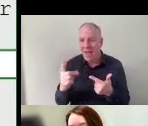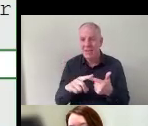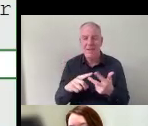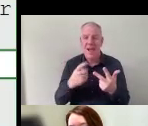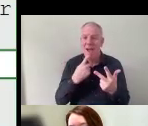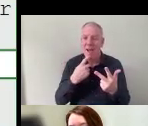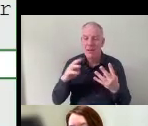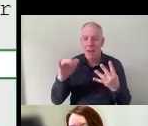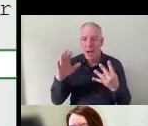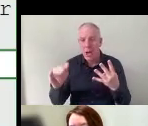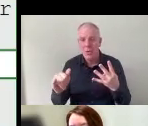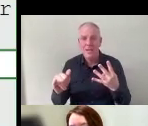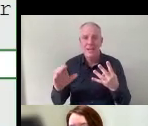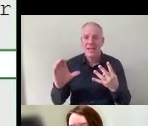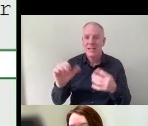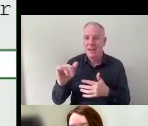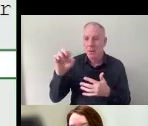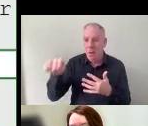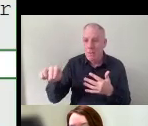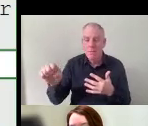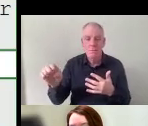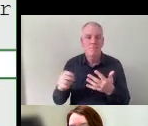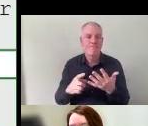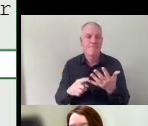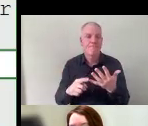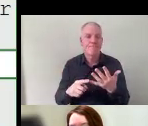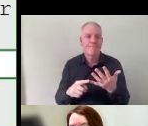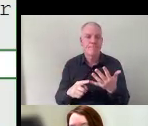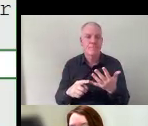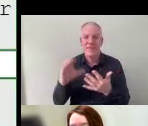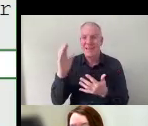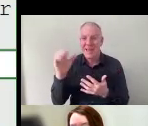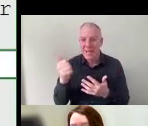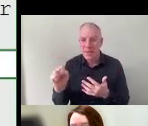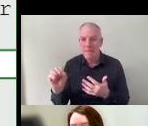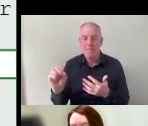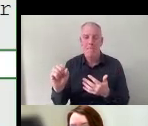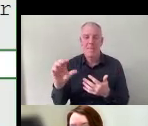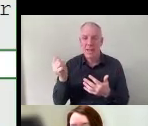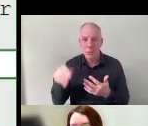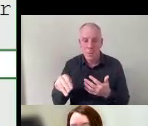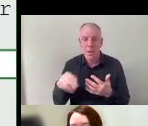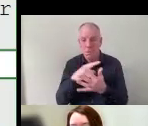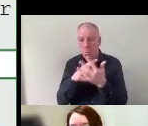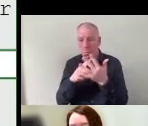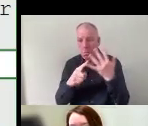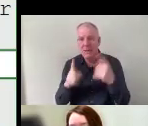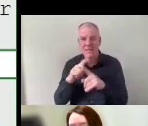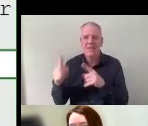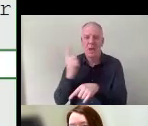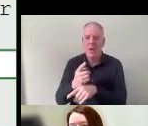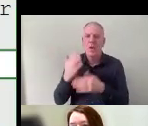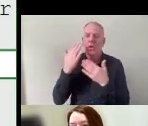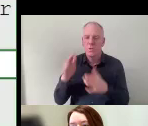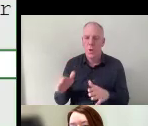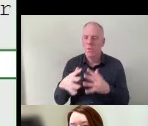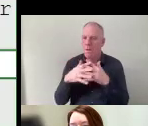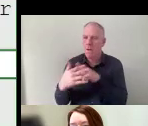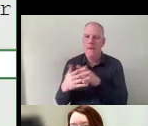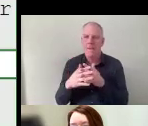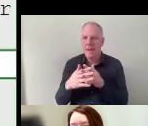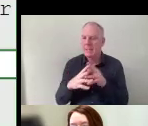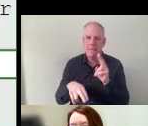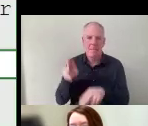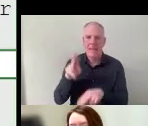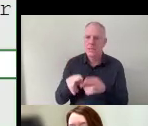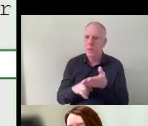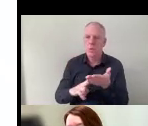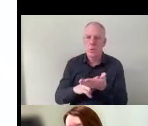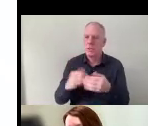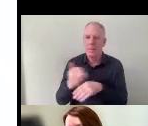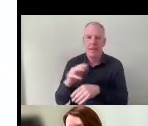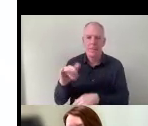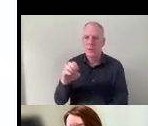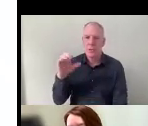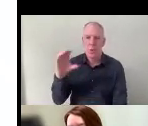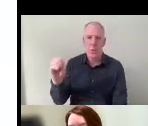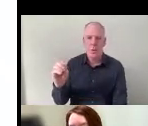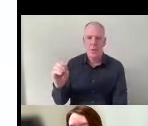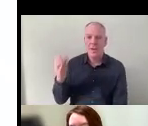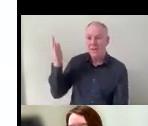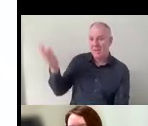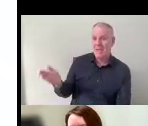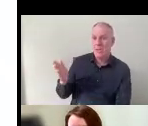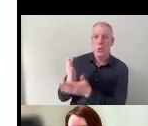silicon and calcium and others. And all these elements point at a very complex palette used by Ludovico Mazzolino. These are some of the pigments that Mazzolino